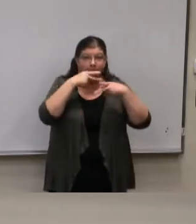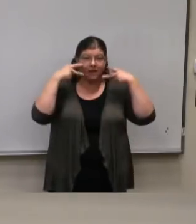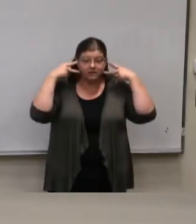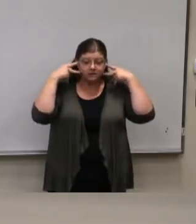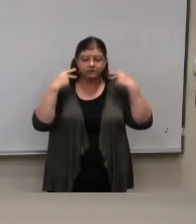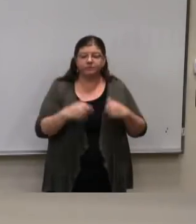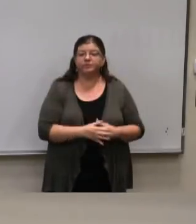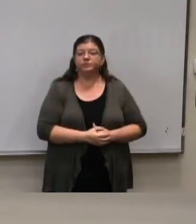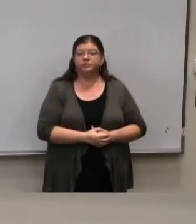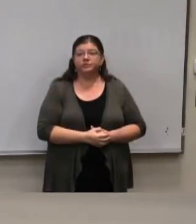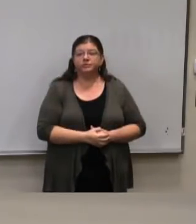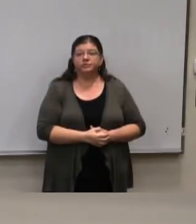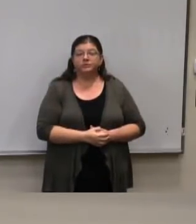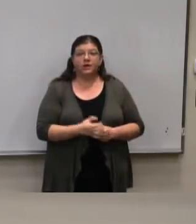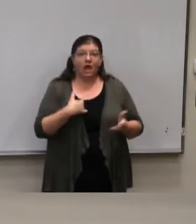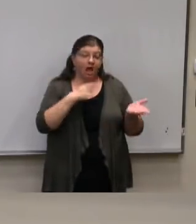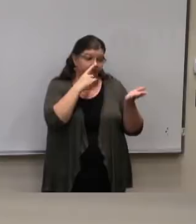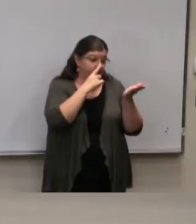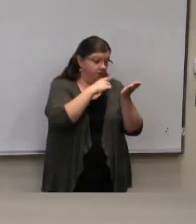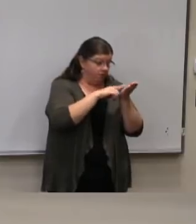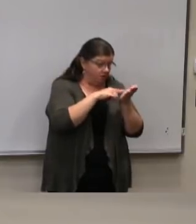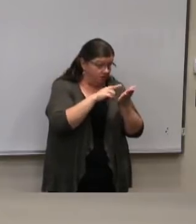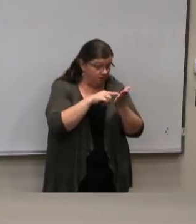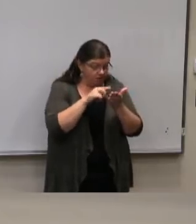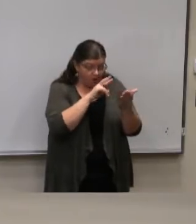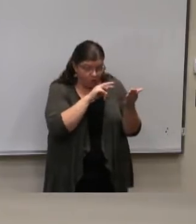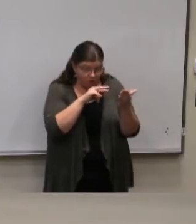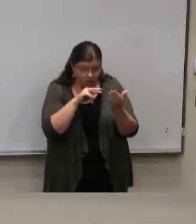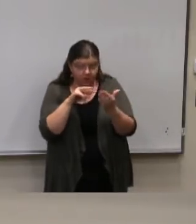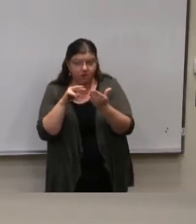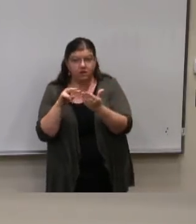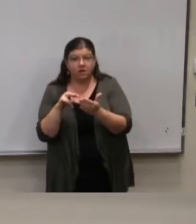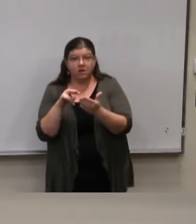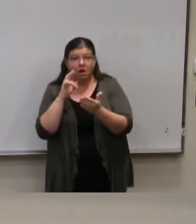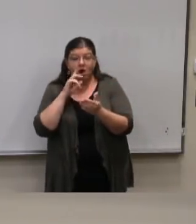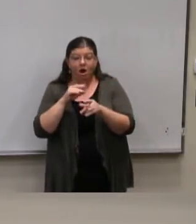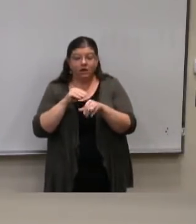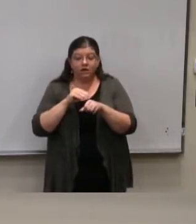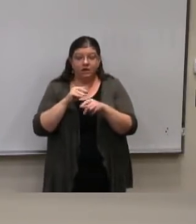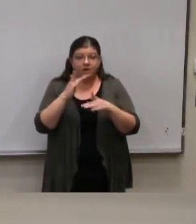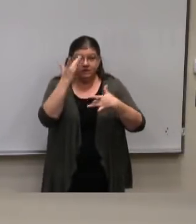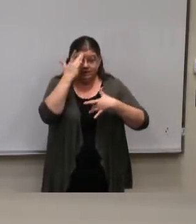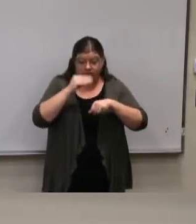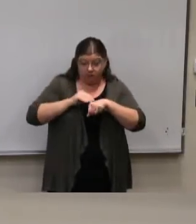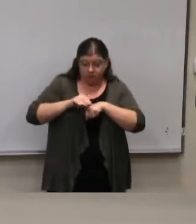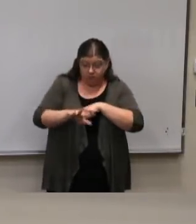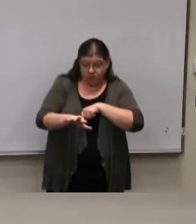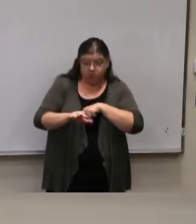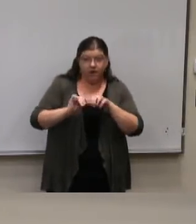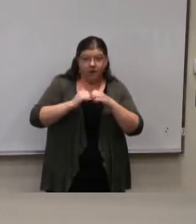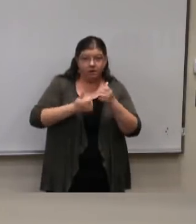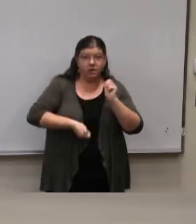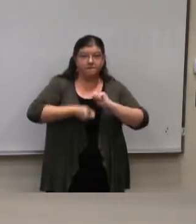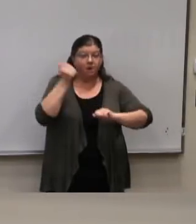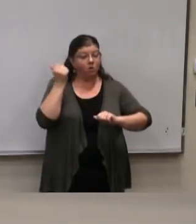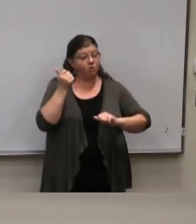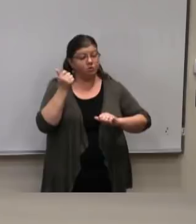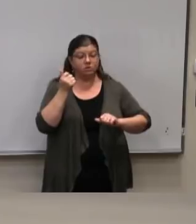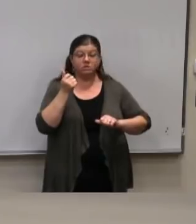I've been doing a lot of research reading on, on transmission, and the most compelling things I've seen is